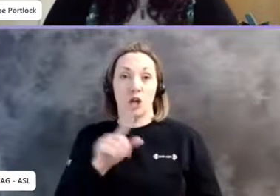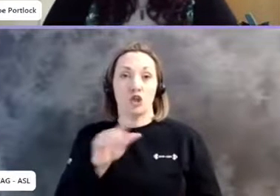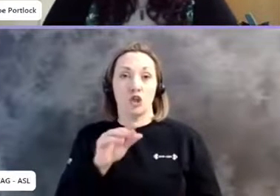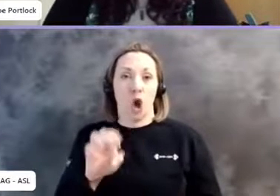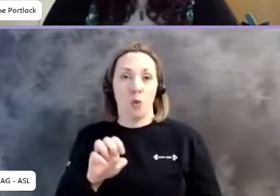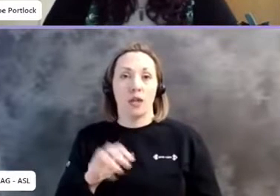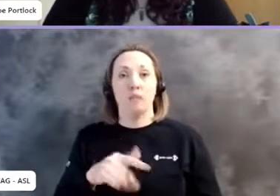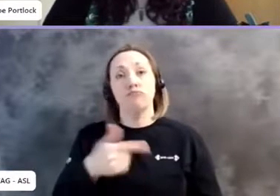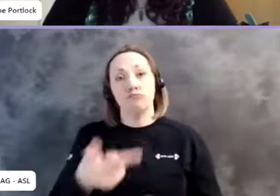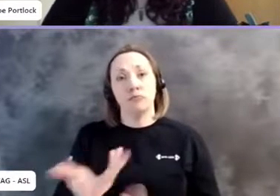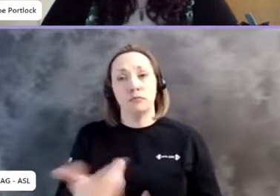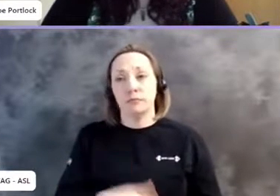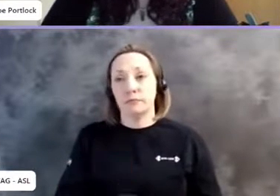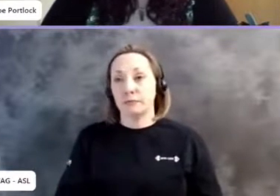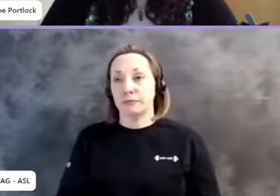somebody said earlier people who don't want to do it for